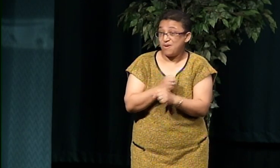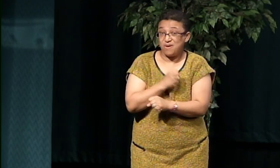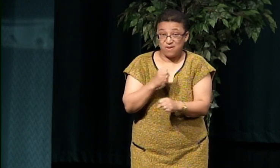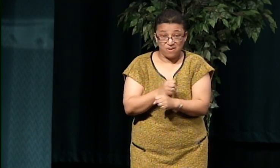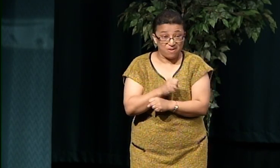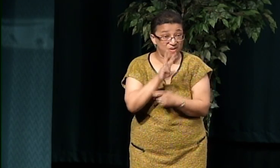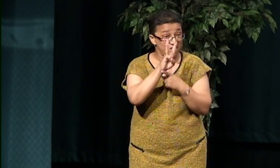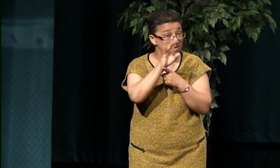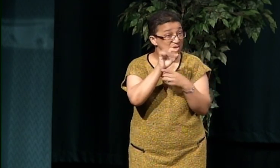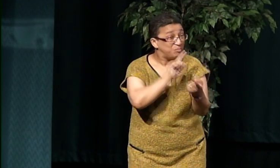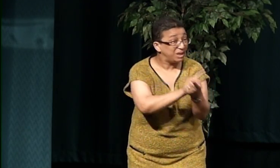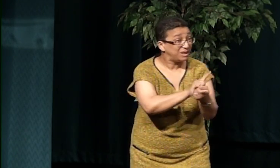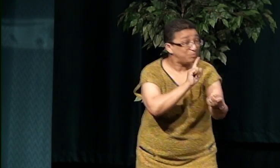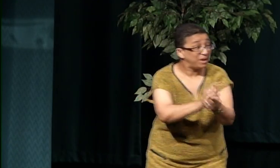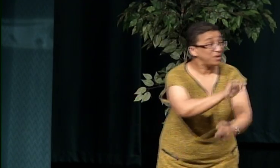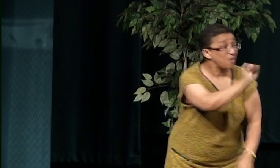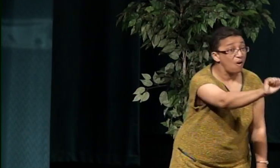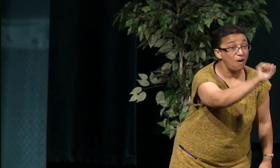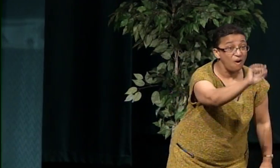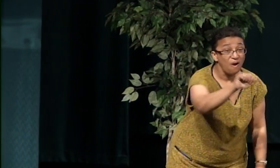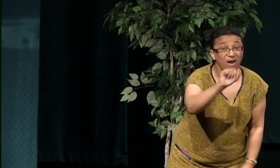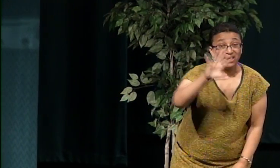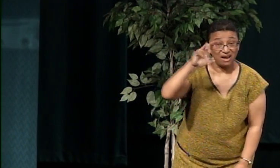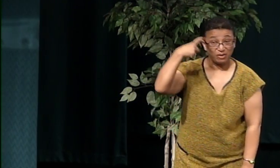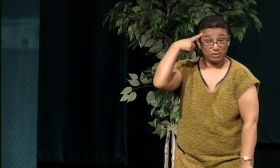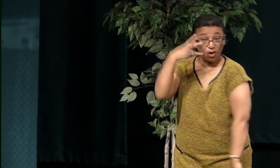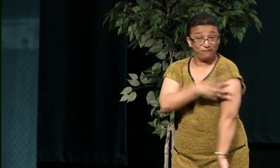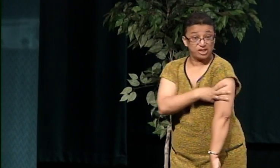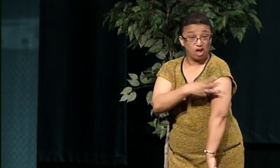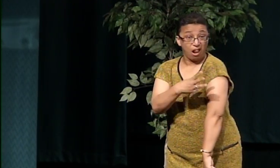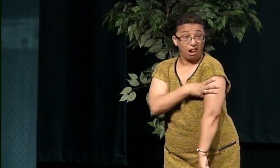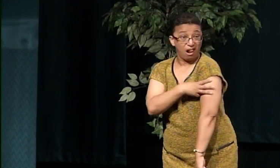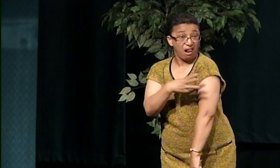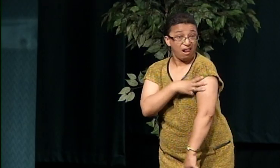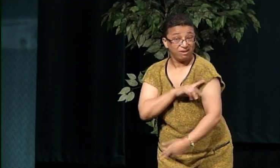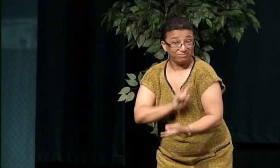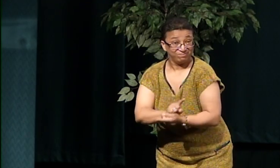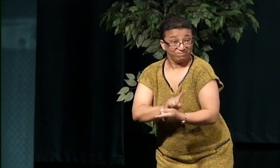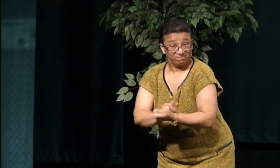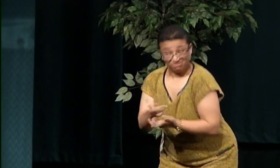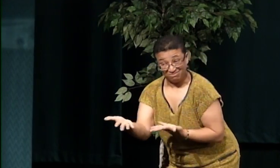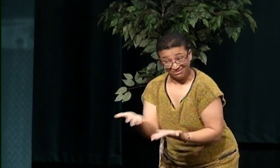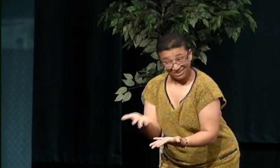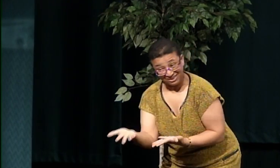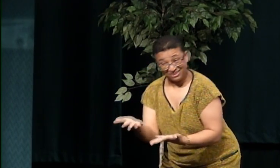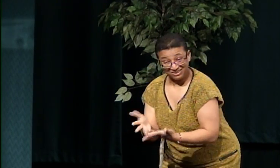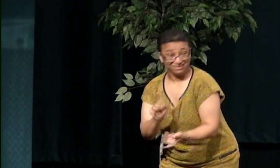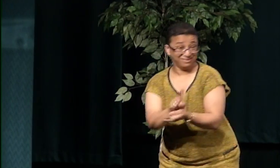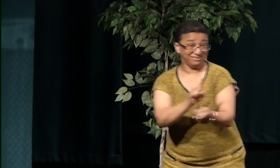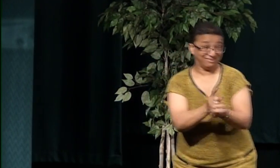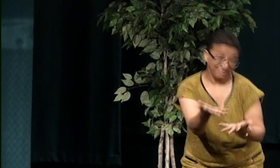W.F.D. does very important work. They go out to government officials,